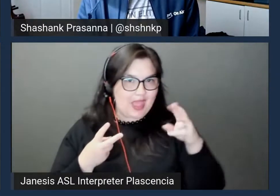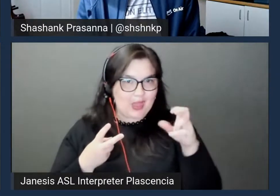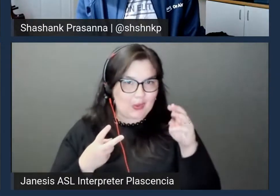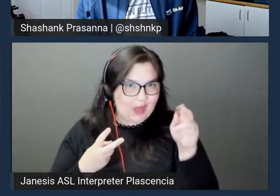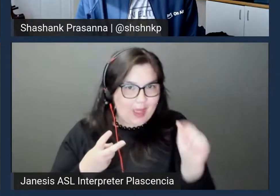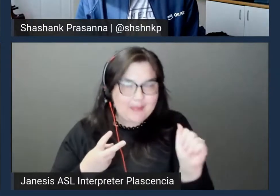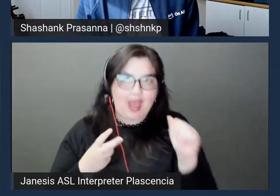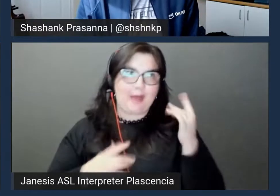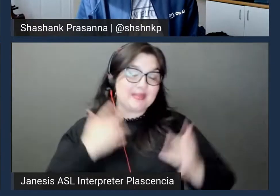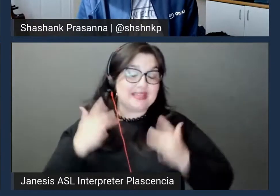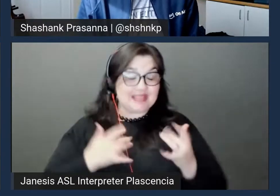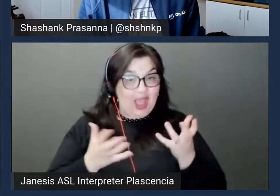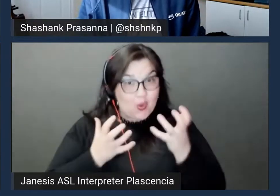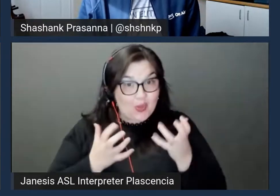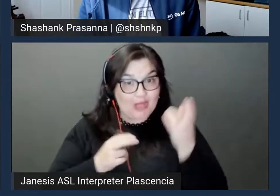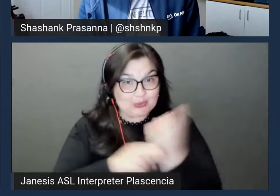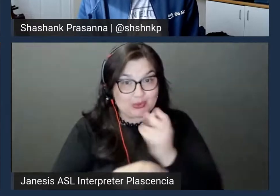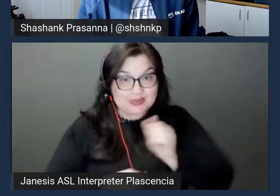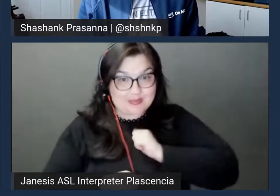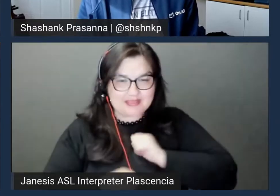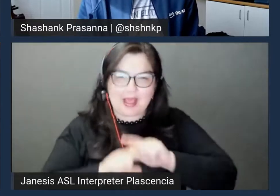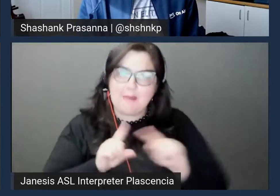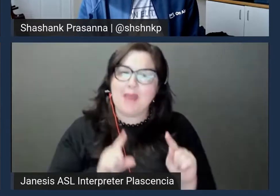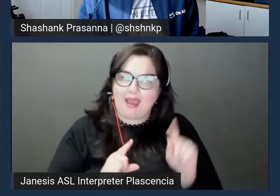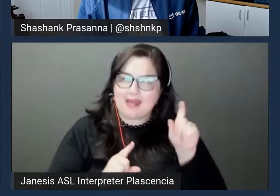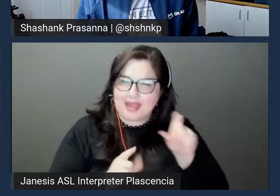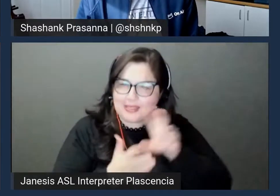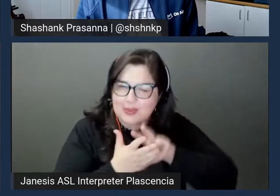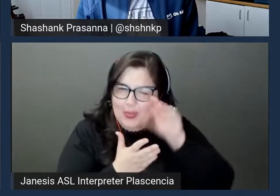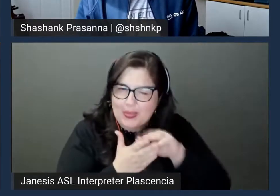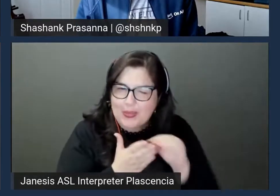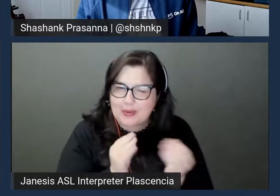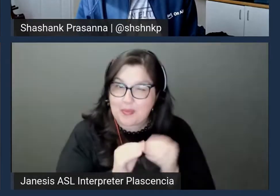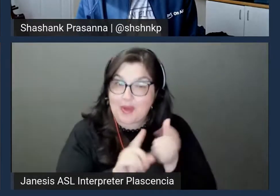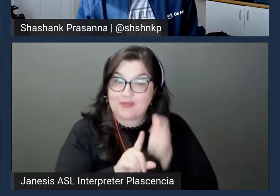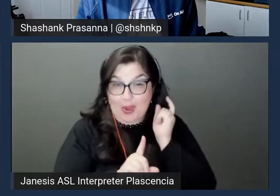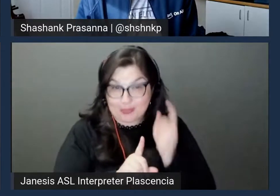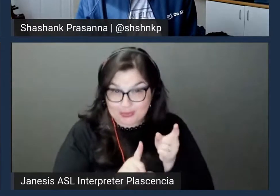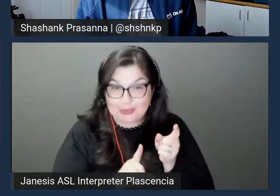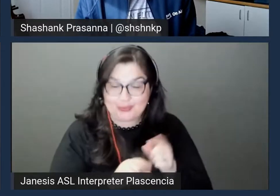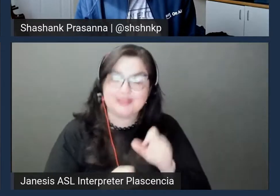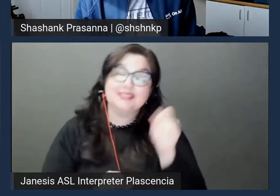I want to use it myself, but I want to hear more from you. That's right, we announced that we announced the preview